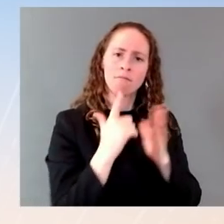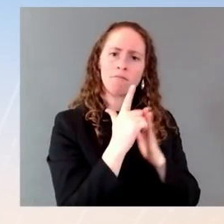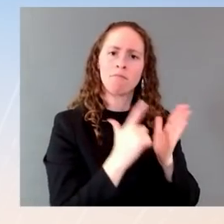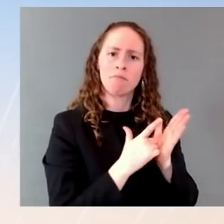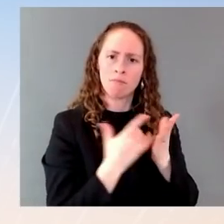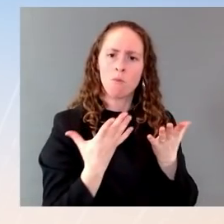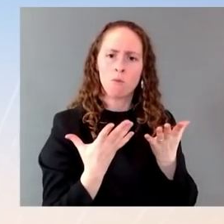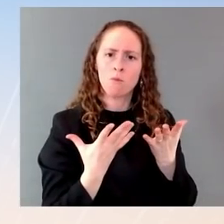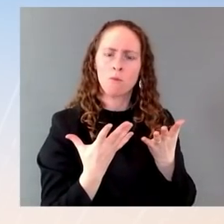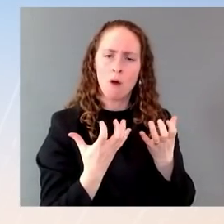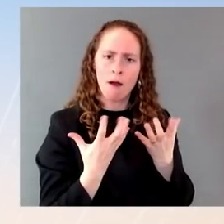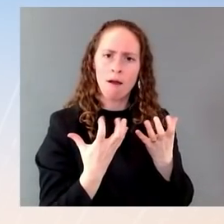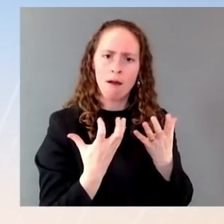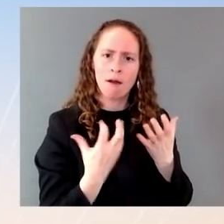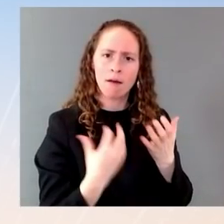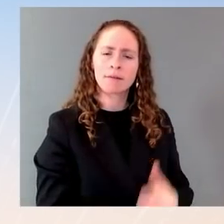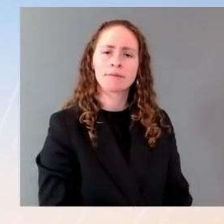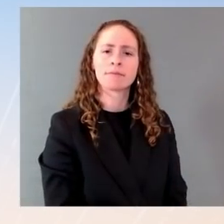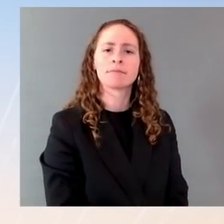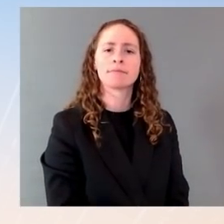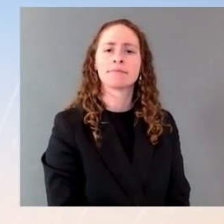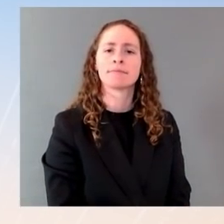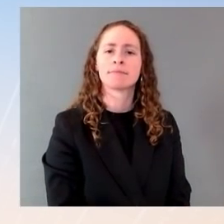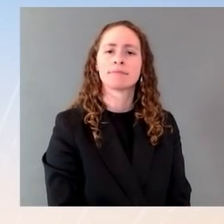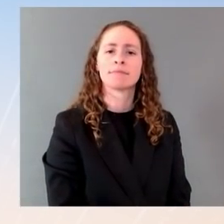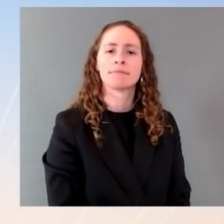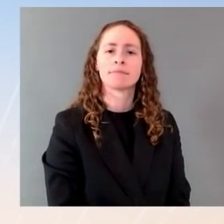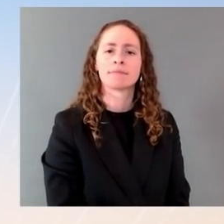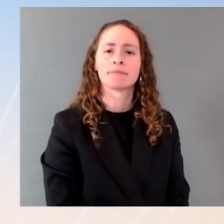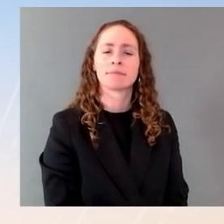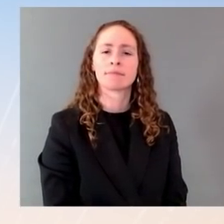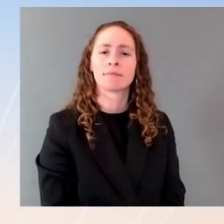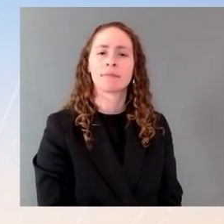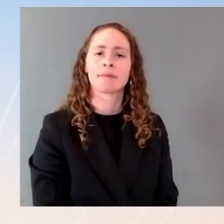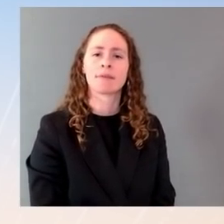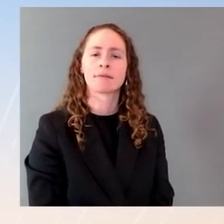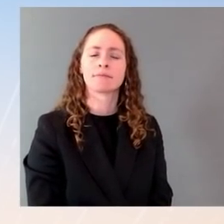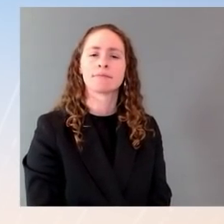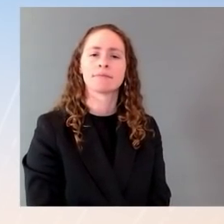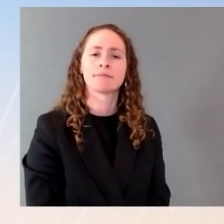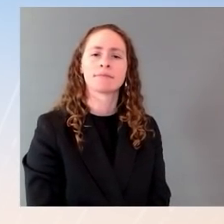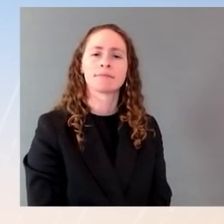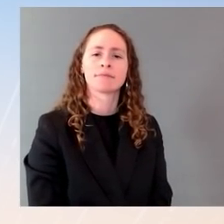letter that Leader Schumer put out yesterday, which outlined in great detail what's happening behind the scenes,